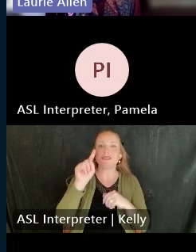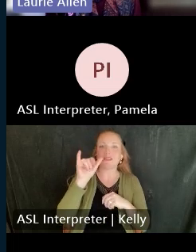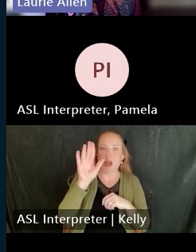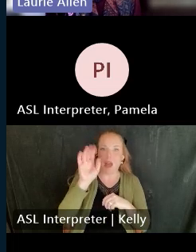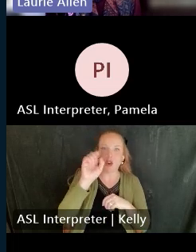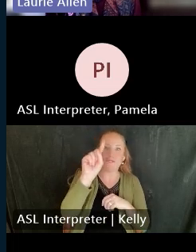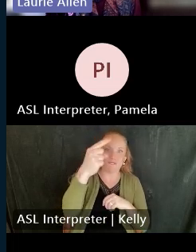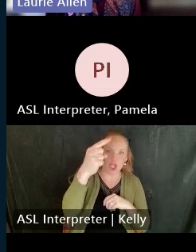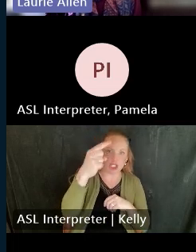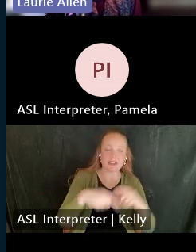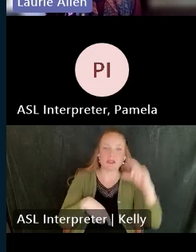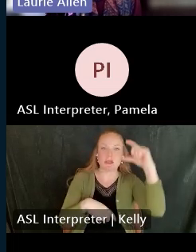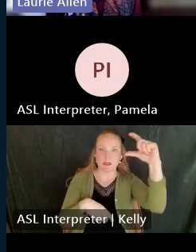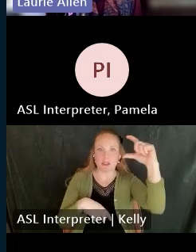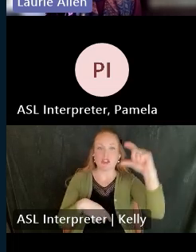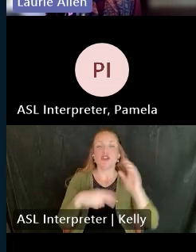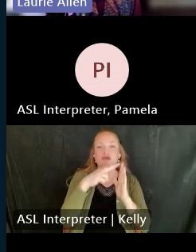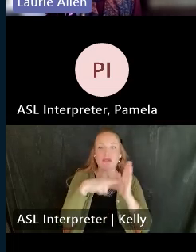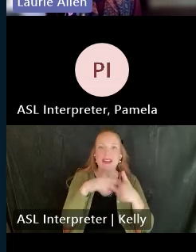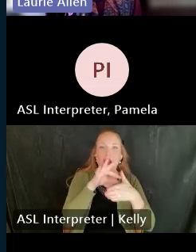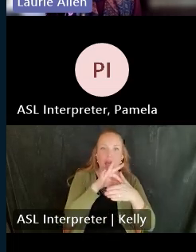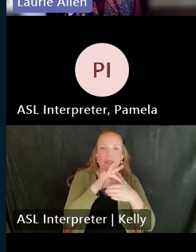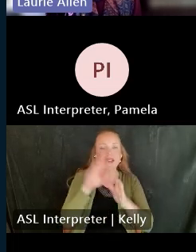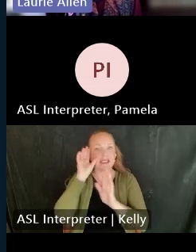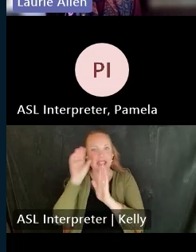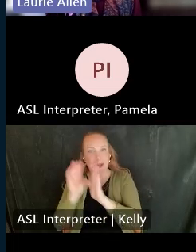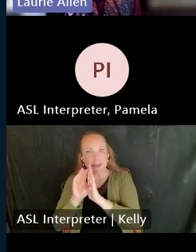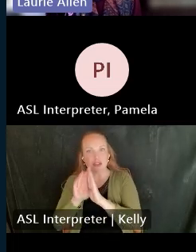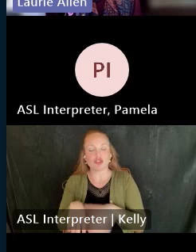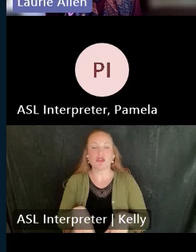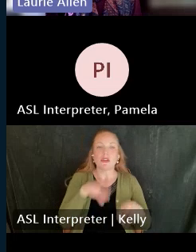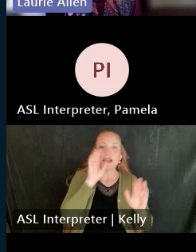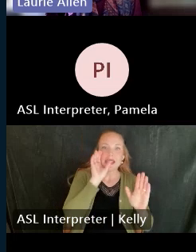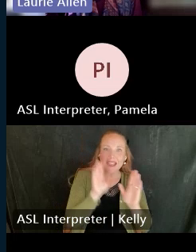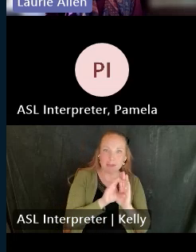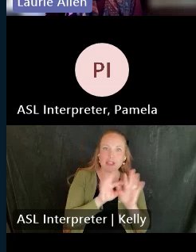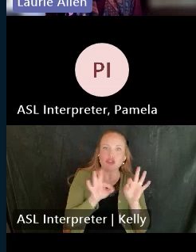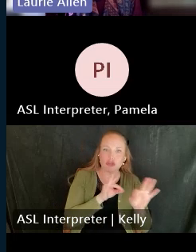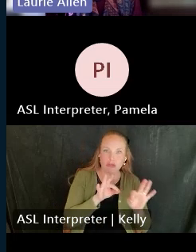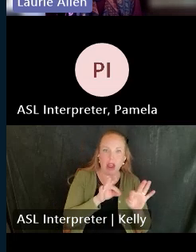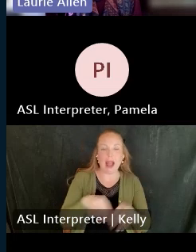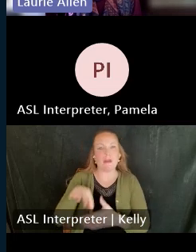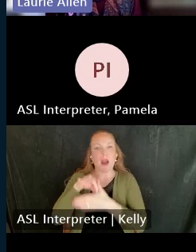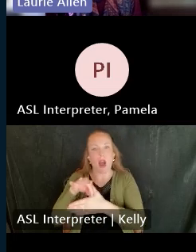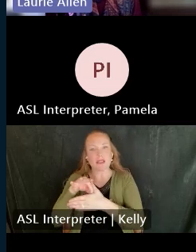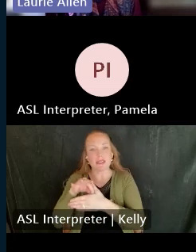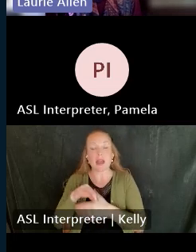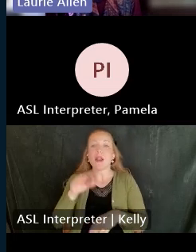first content block, describe the second image, read the second content block. And PowerPoint attempts to put